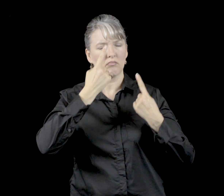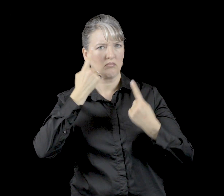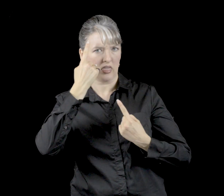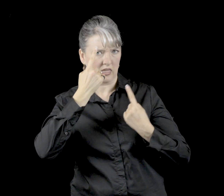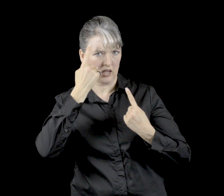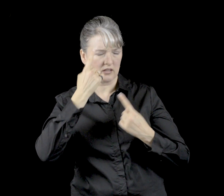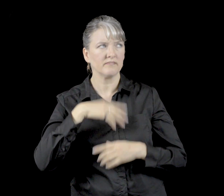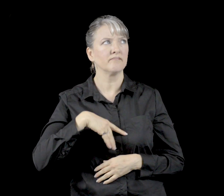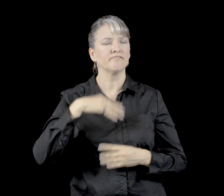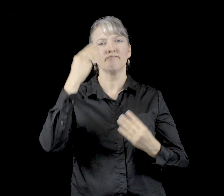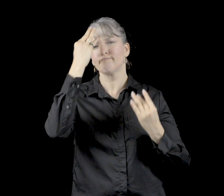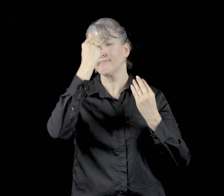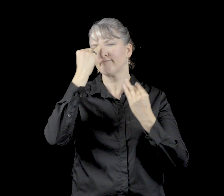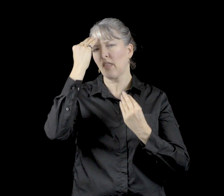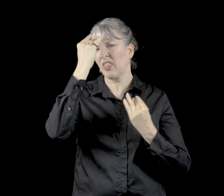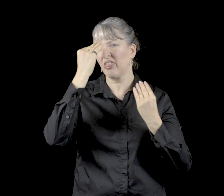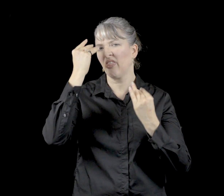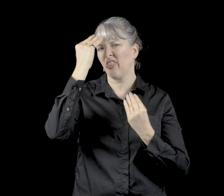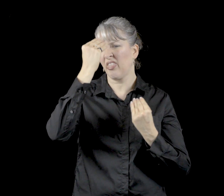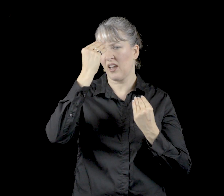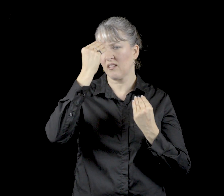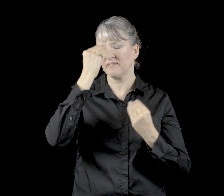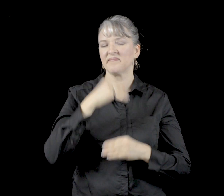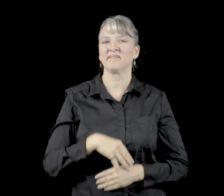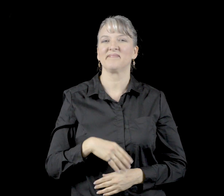Or noodle around... Cudgel one's brains...think.